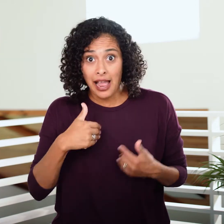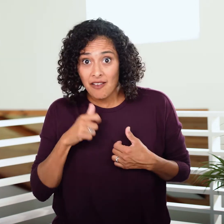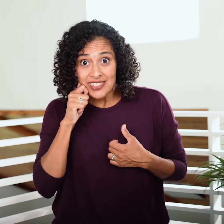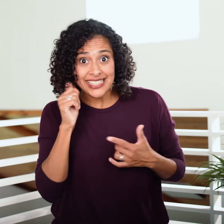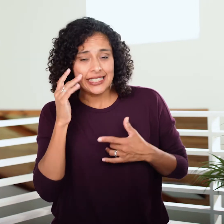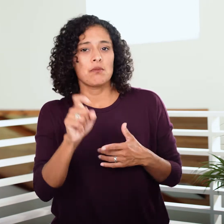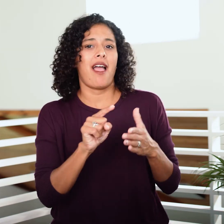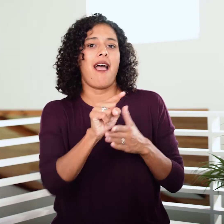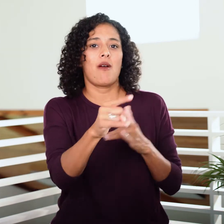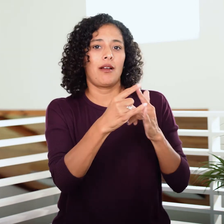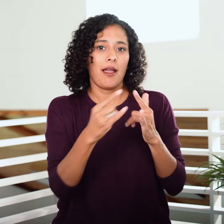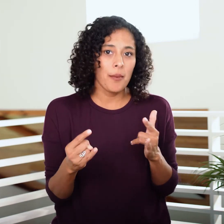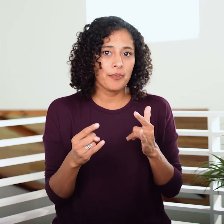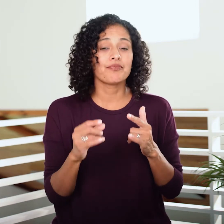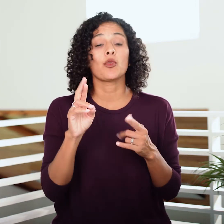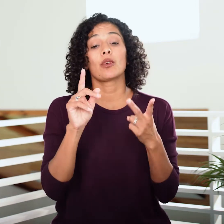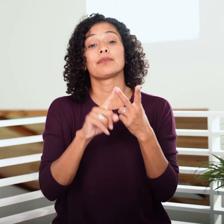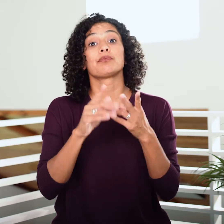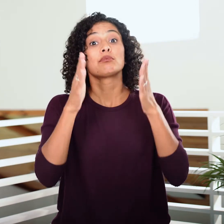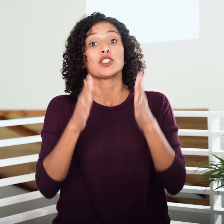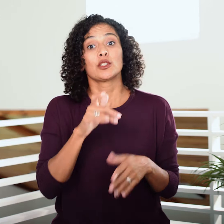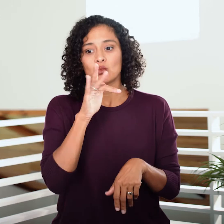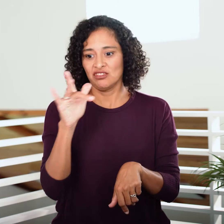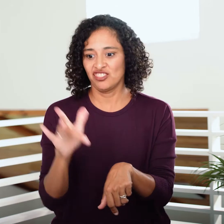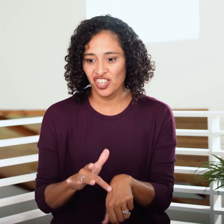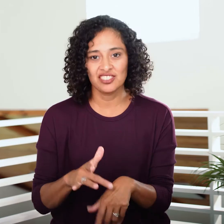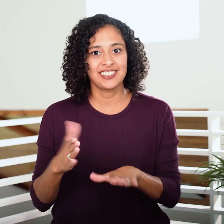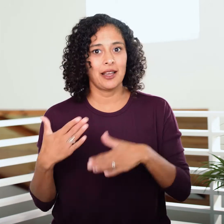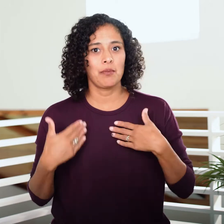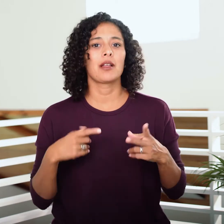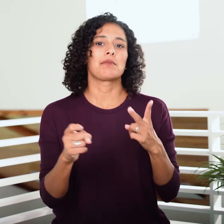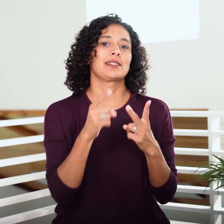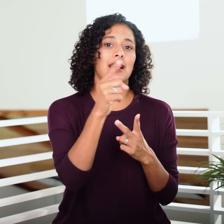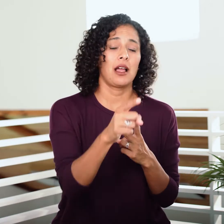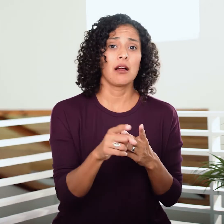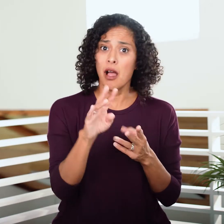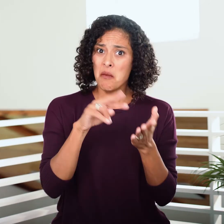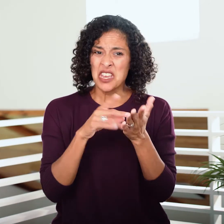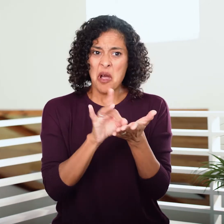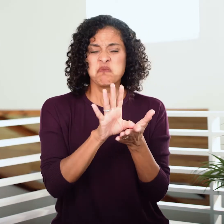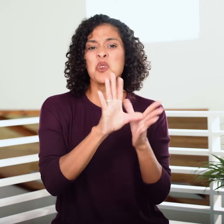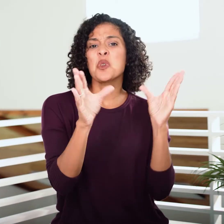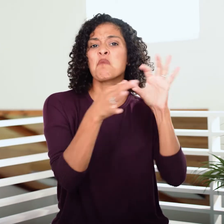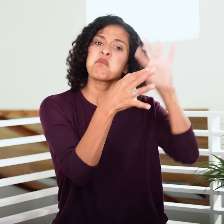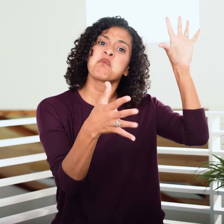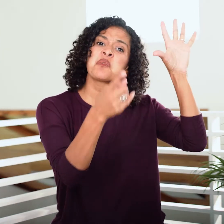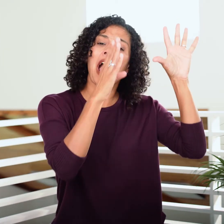outside the camp, along with anyone who has come into contact with a dead body. This doesn’t mean they’re no longer His people